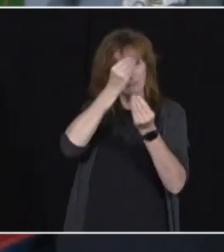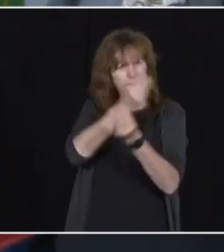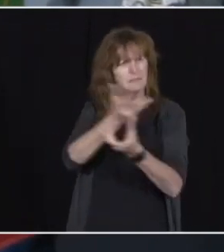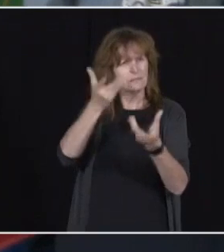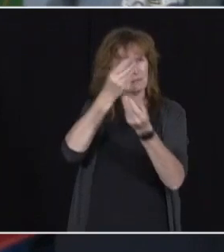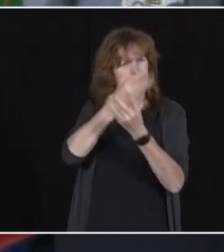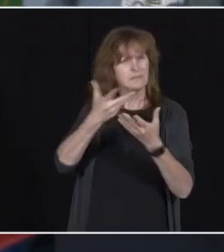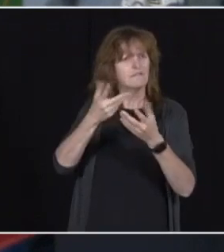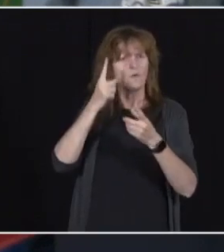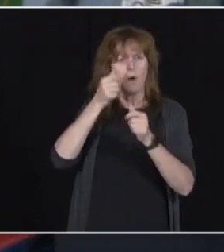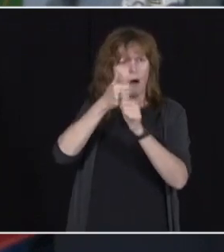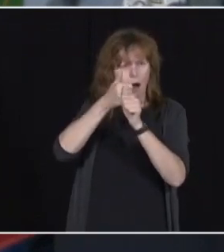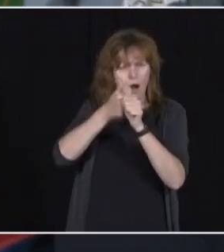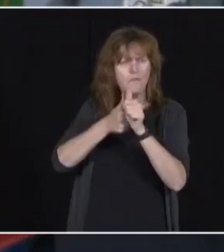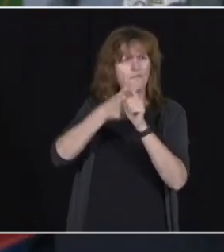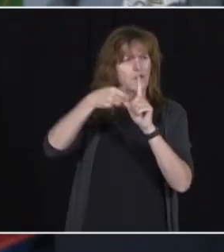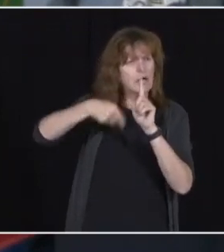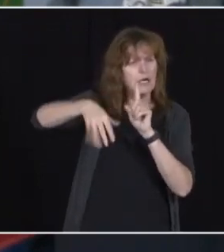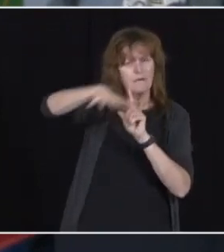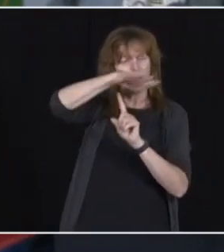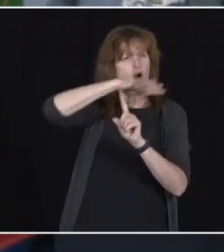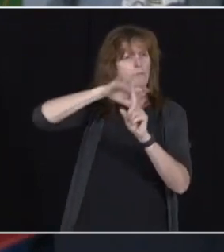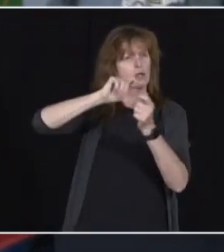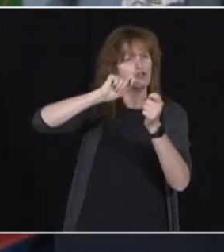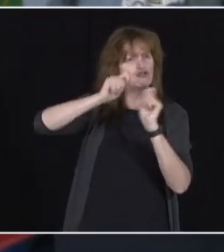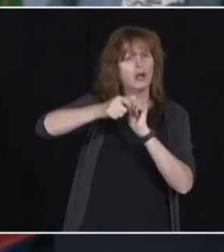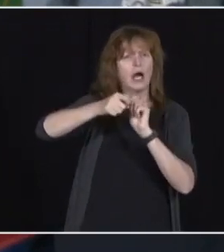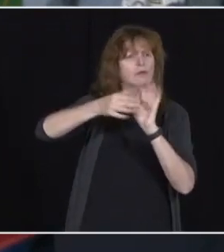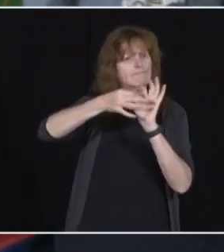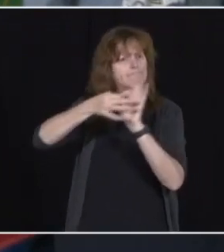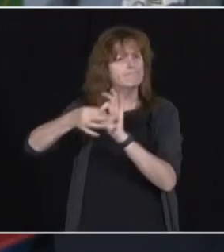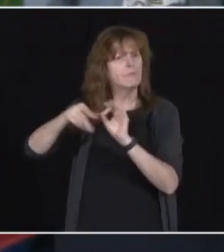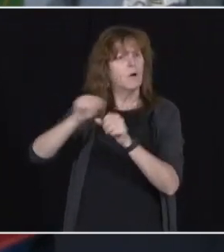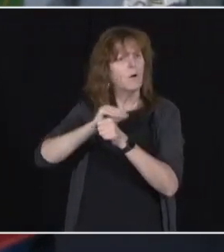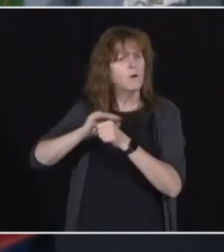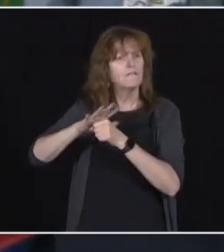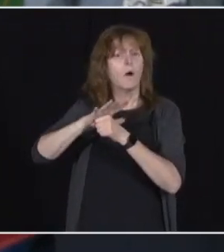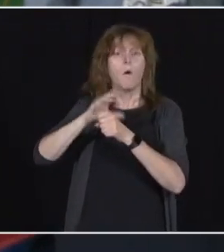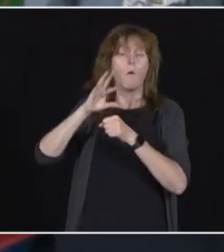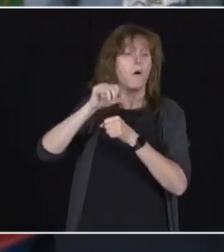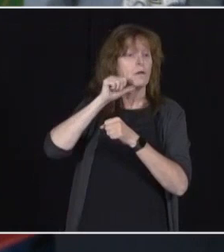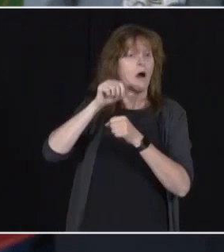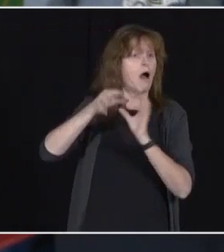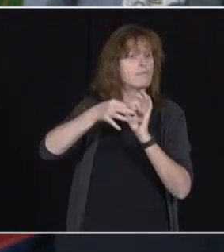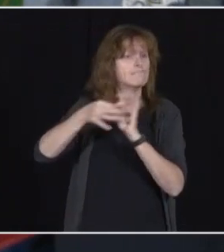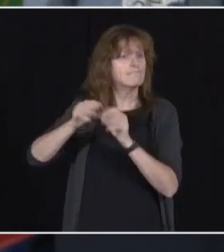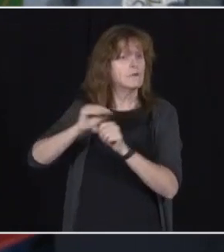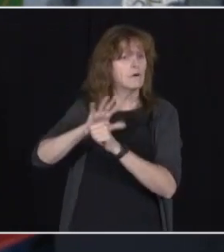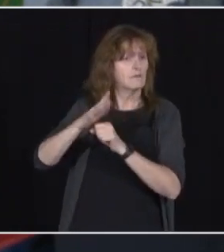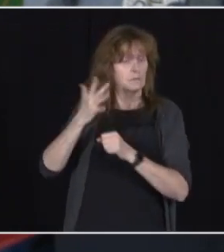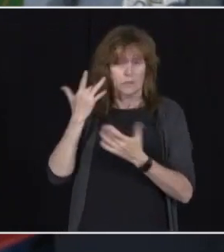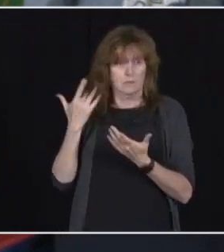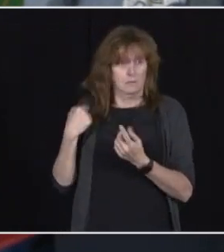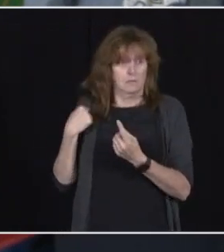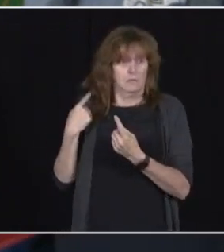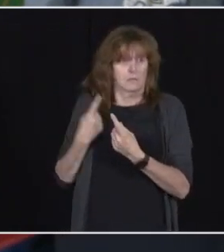That government made during this period. I didn't disclose changes to the environment.